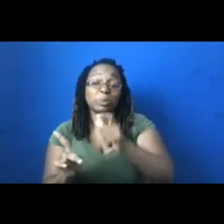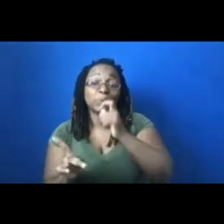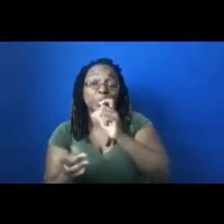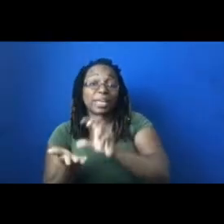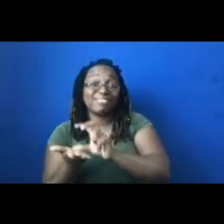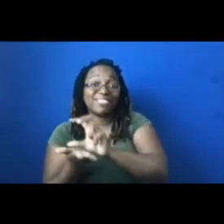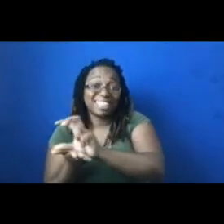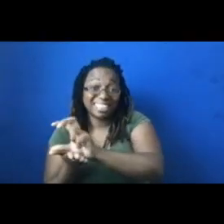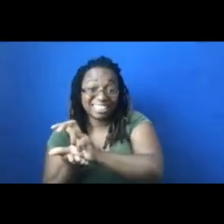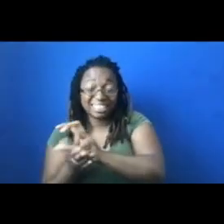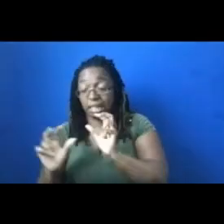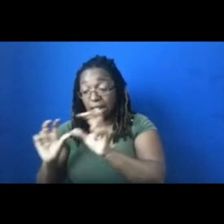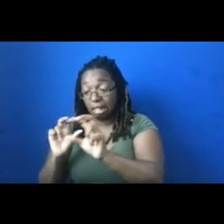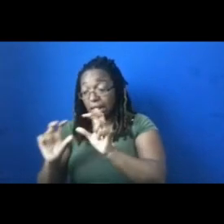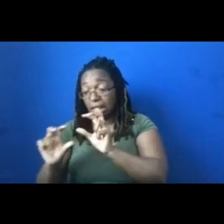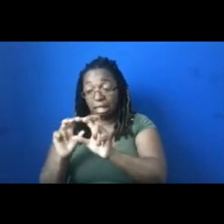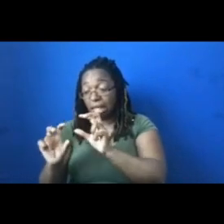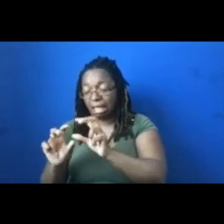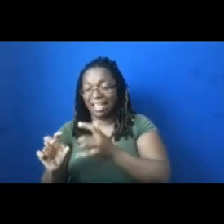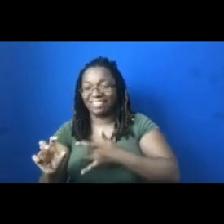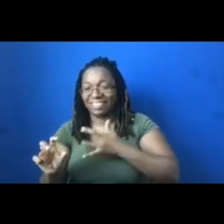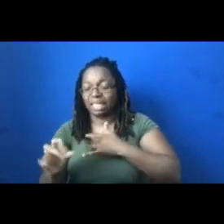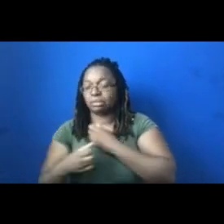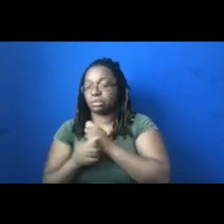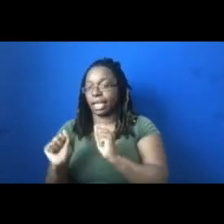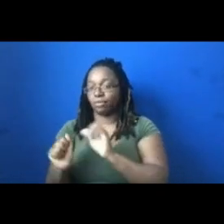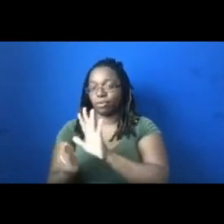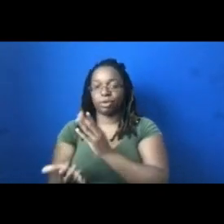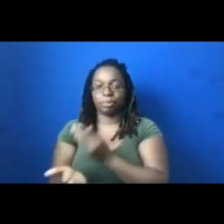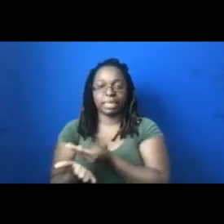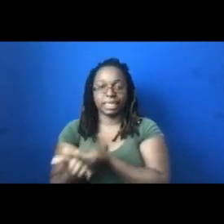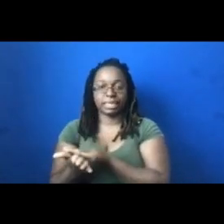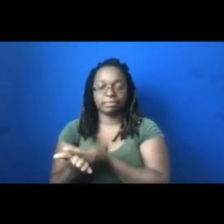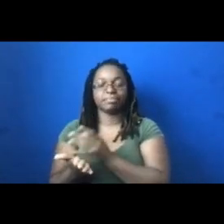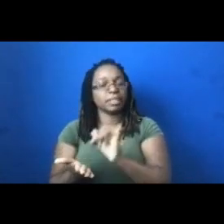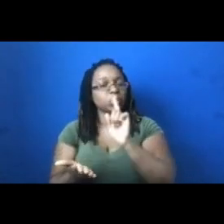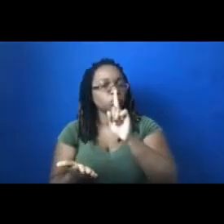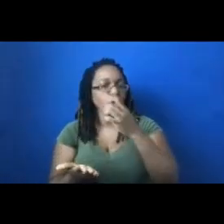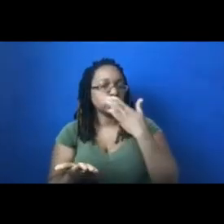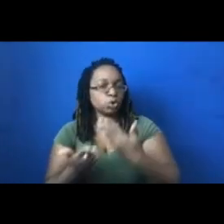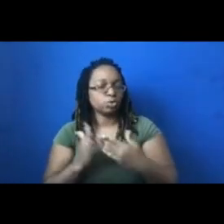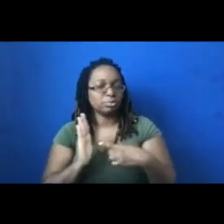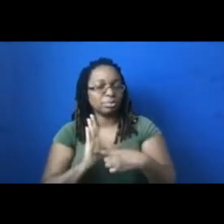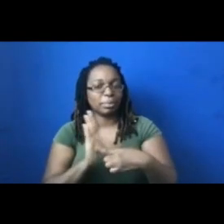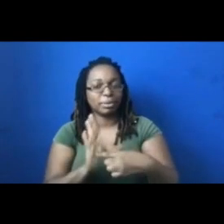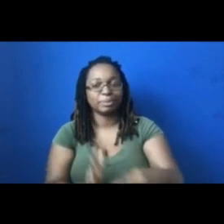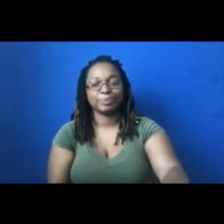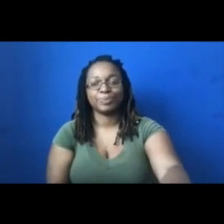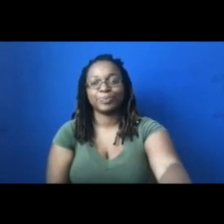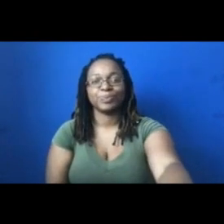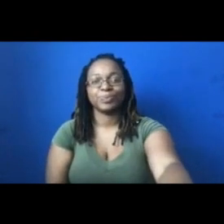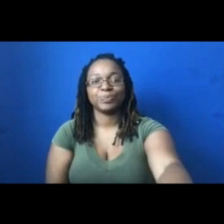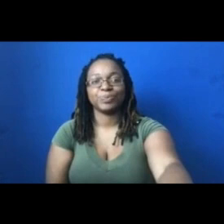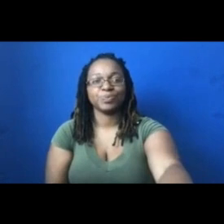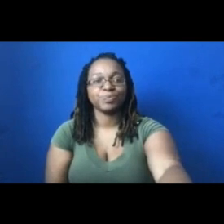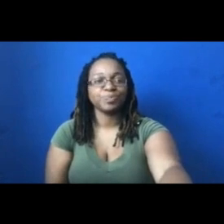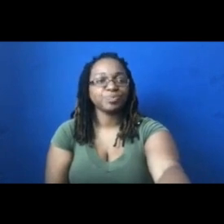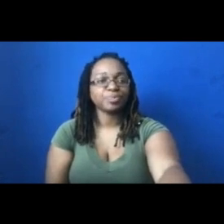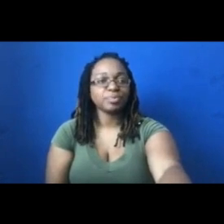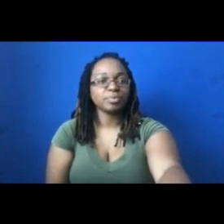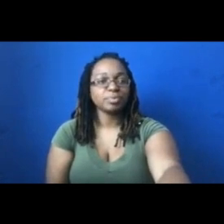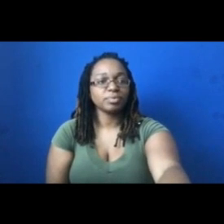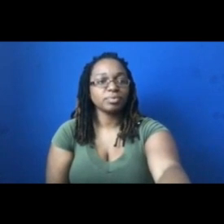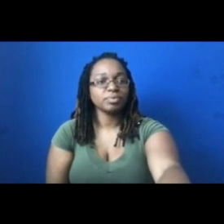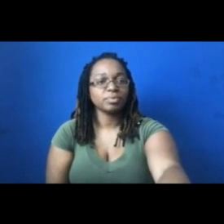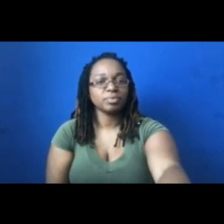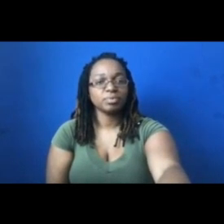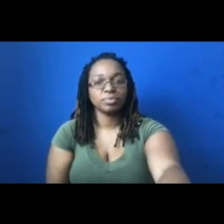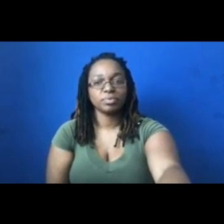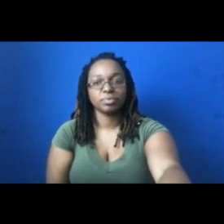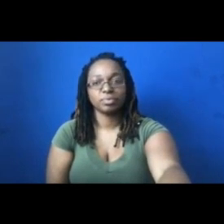that's one example. I'll move on to the next scenario. The next